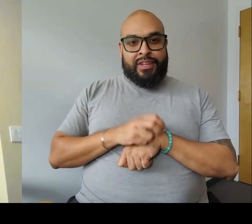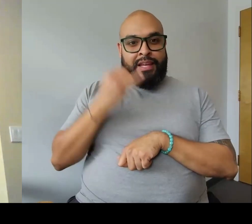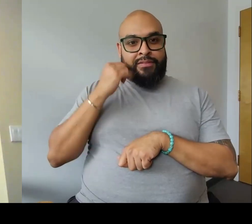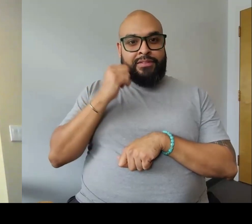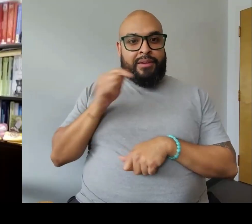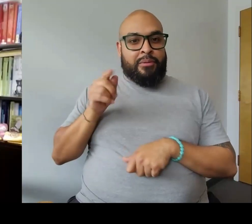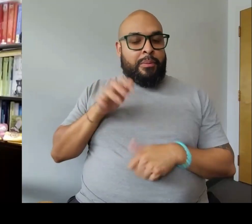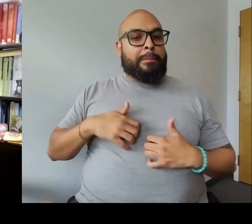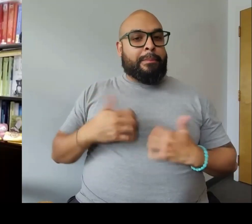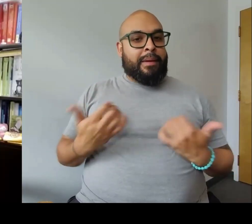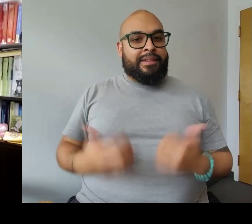She's one of two.